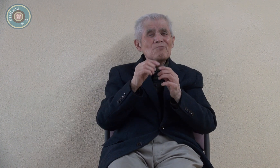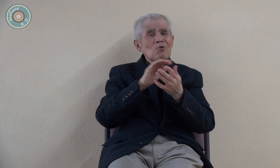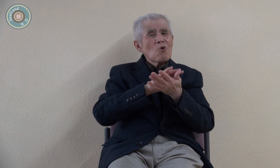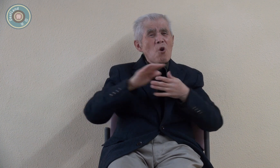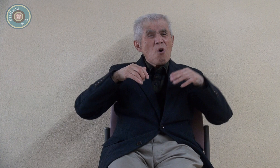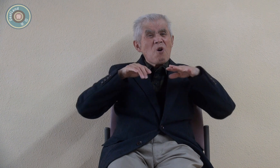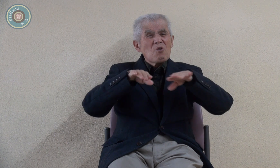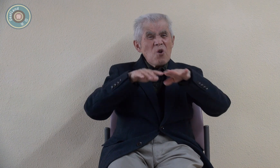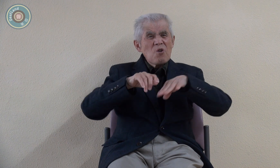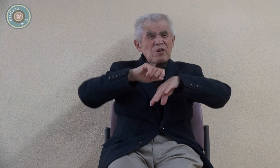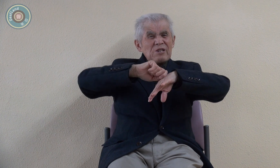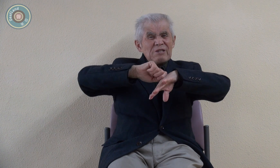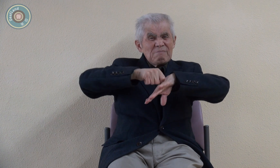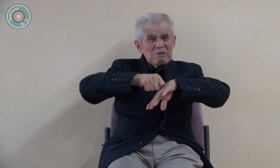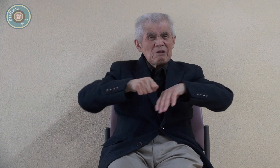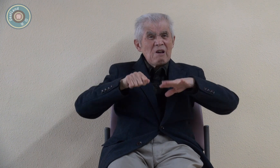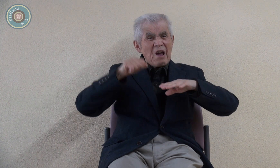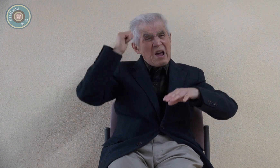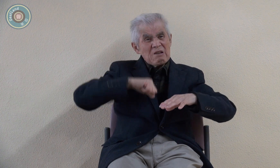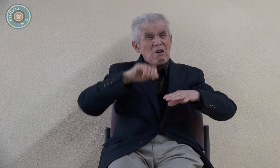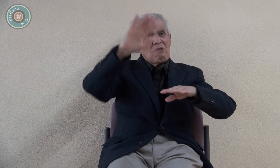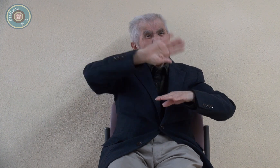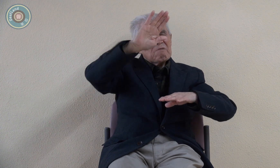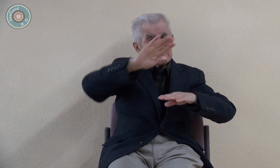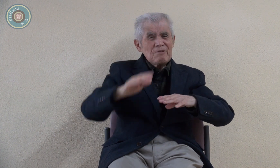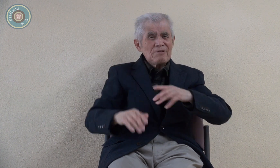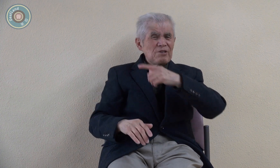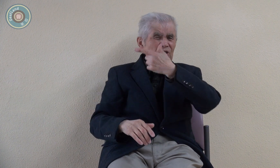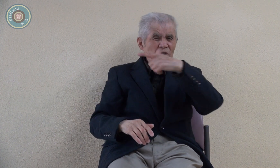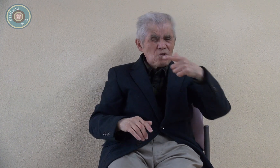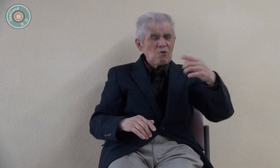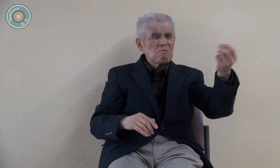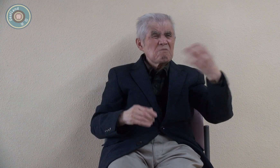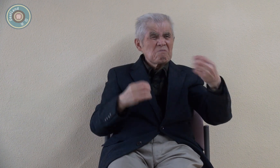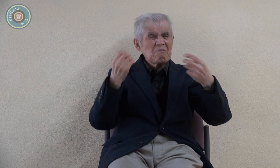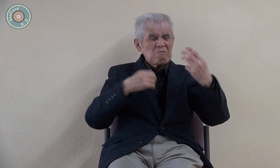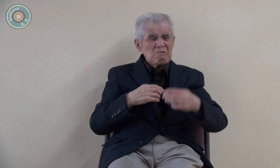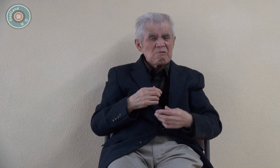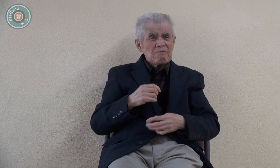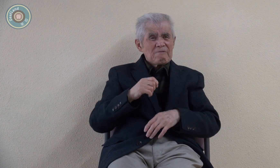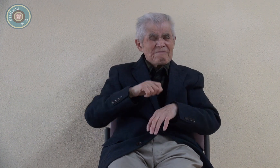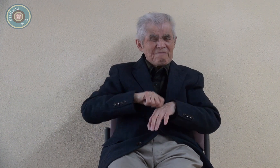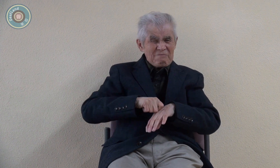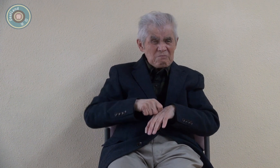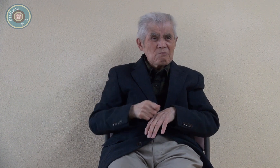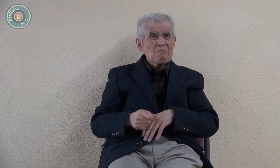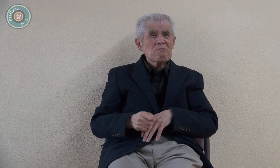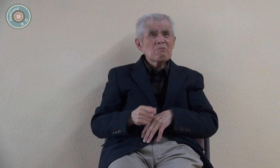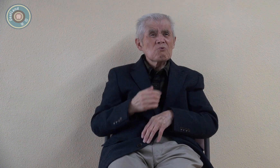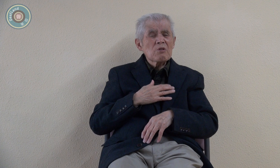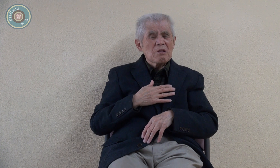The rules of the temple were very strict